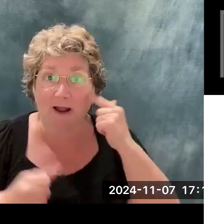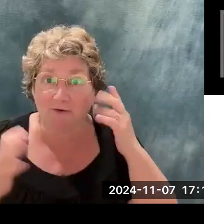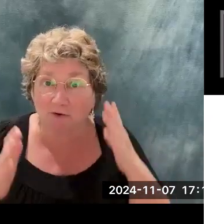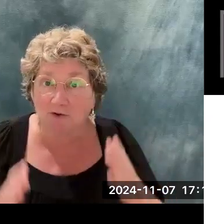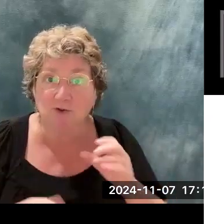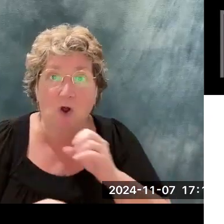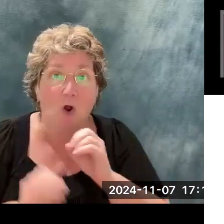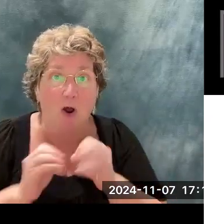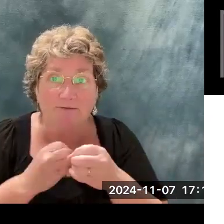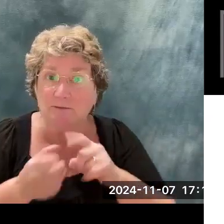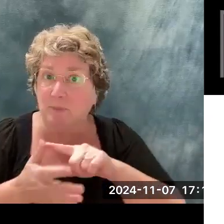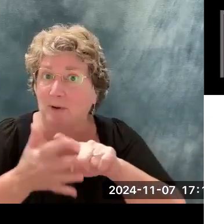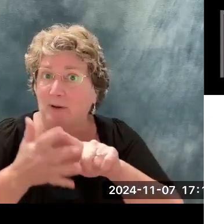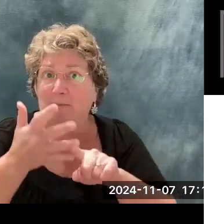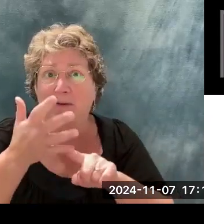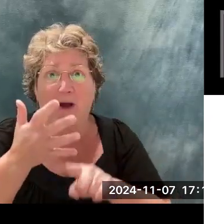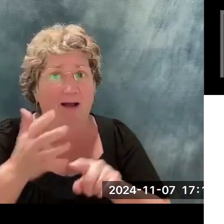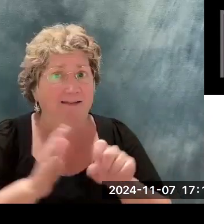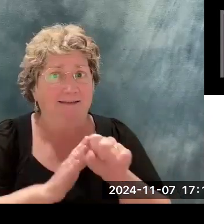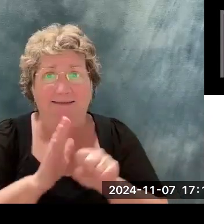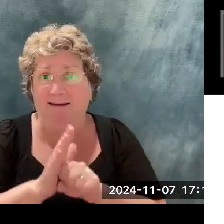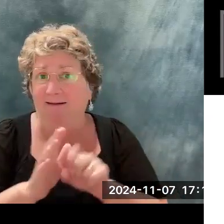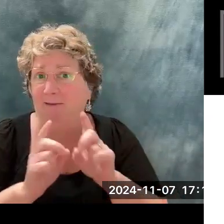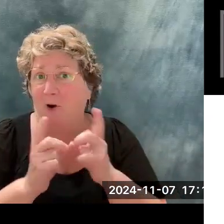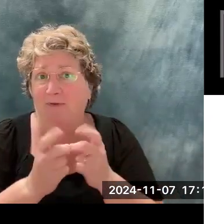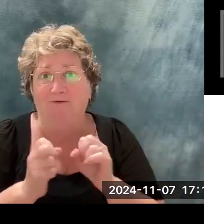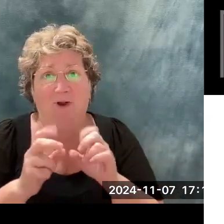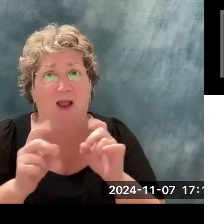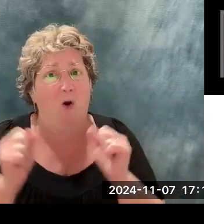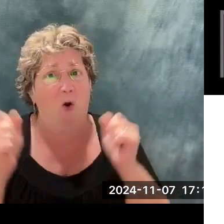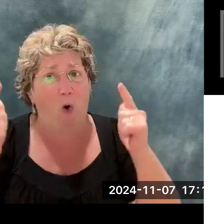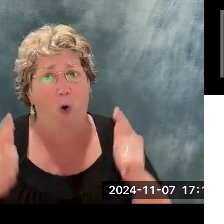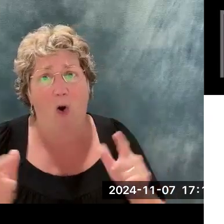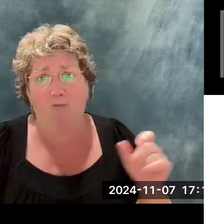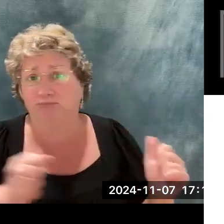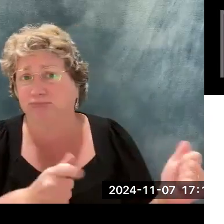Department of Education all came together and issued a joint public health bulletin